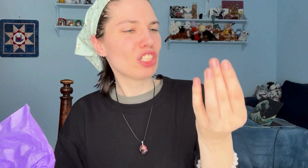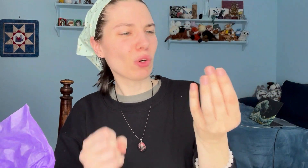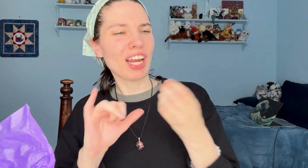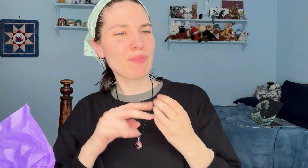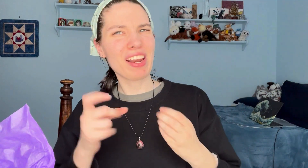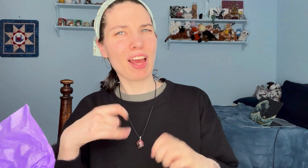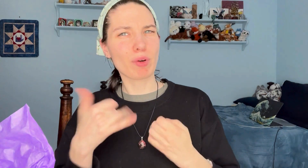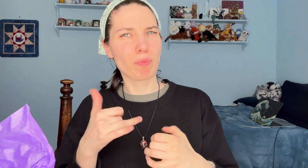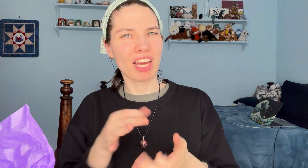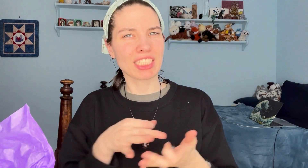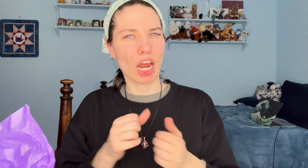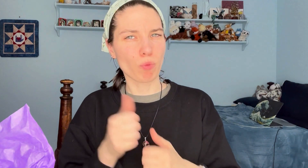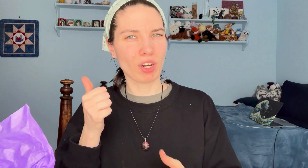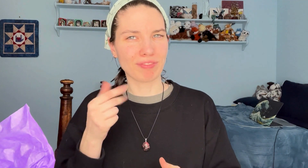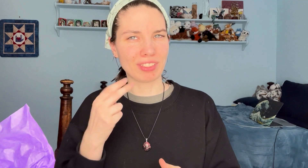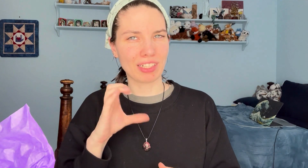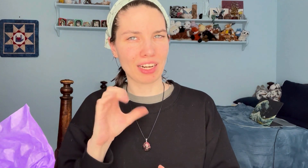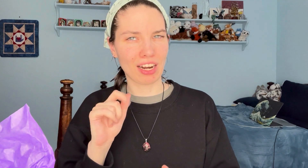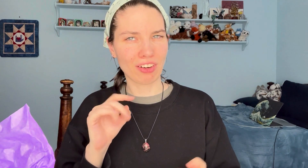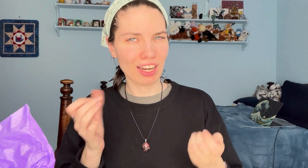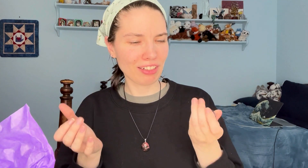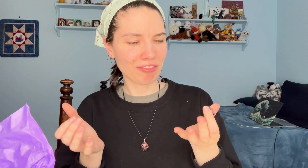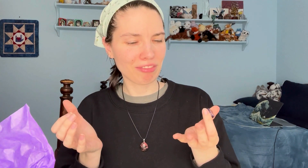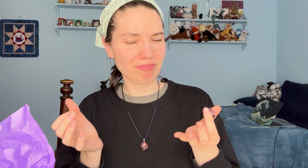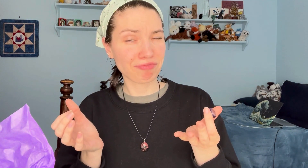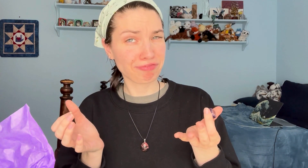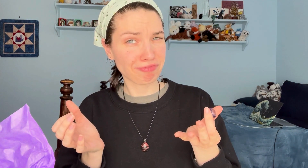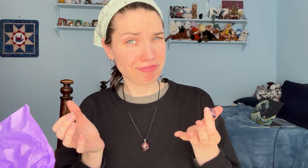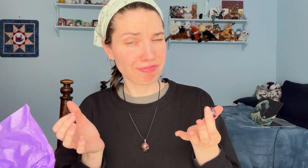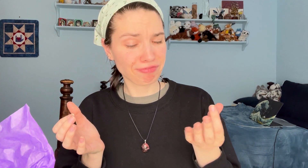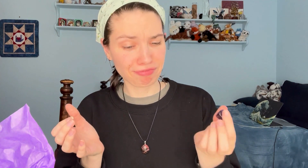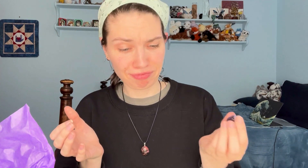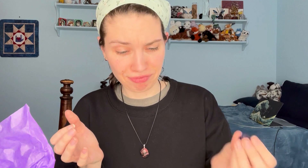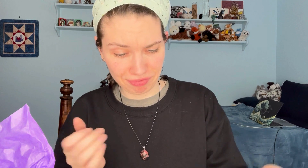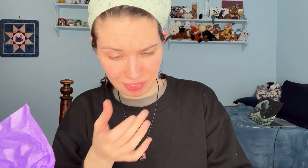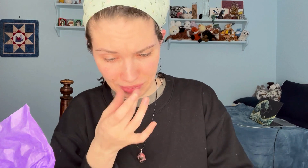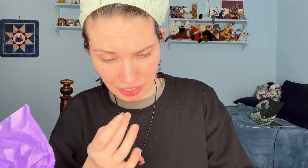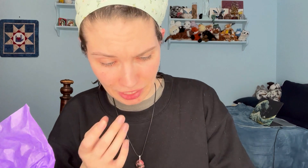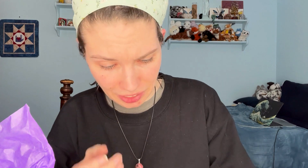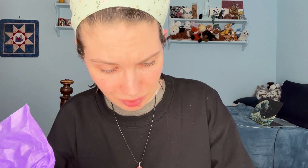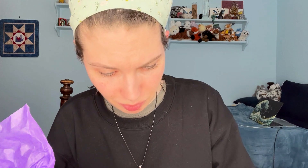So does that means I have to play Yahtzee with Hecate?? Interesting...